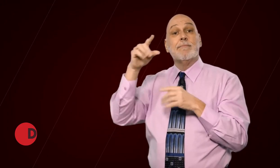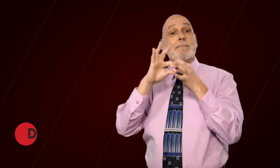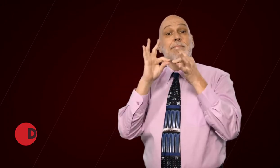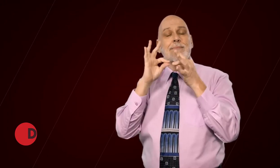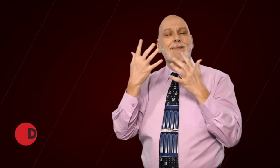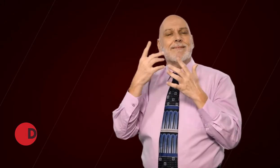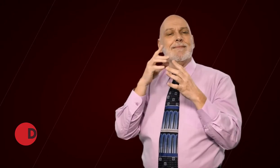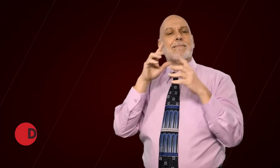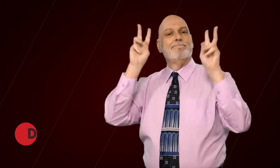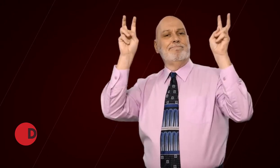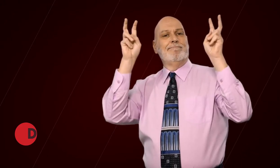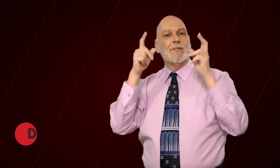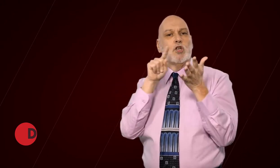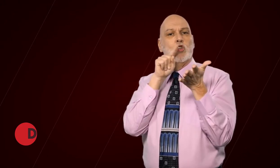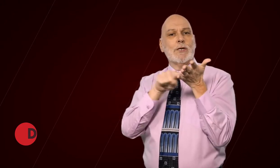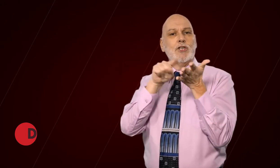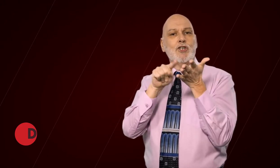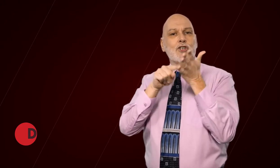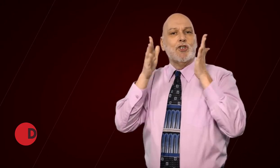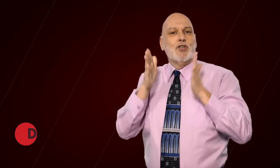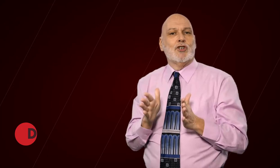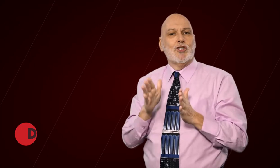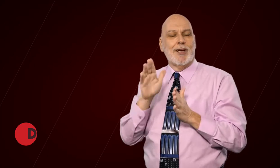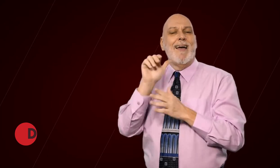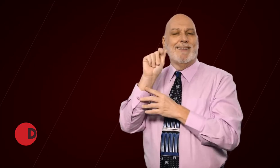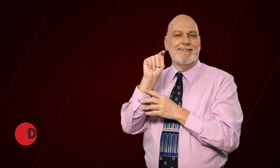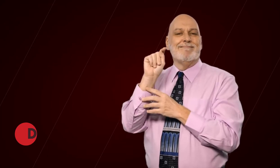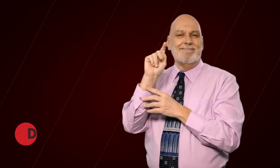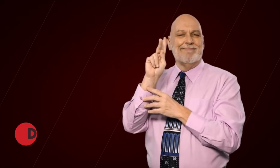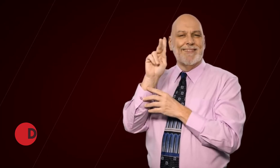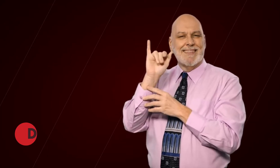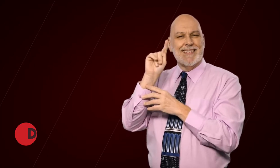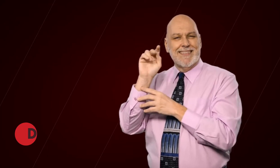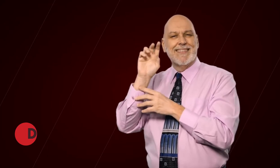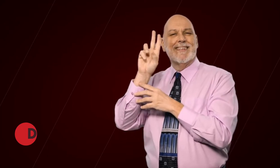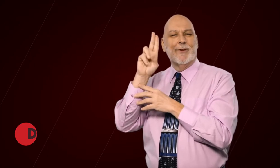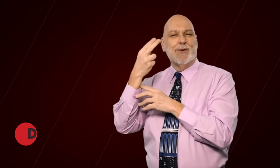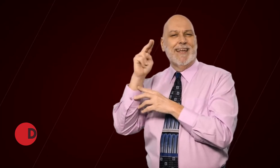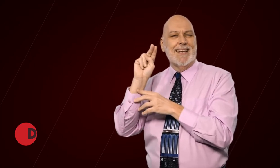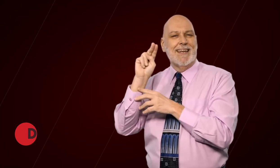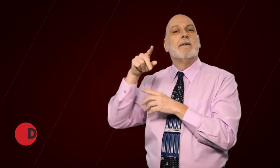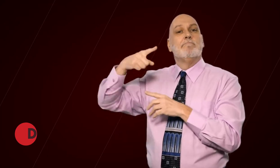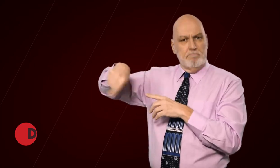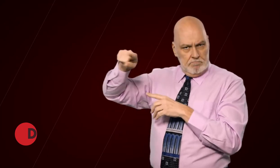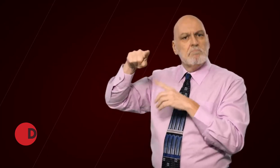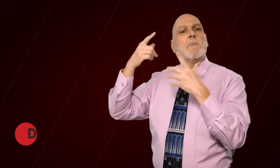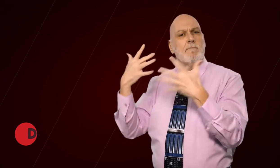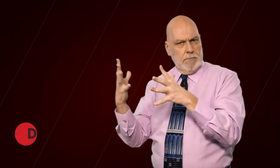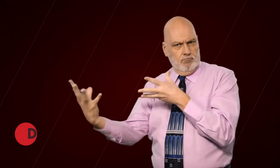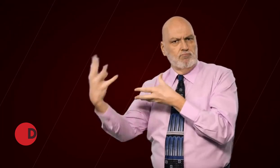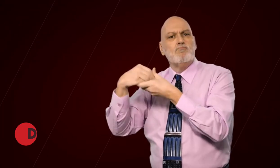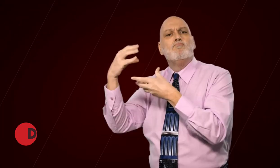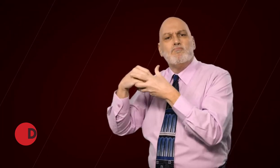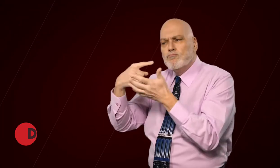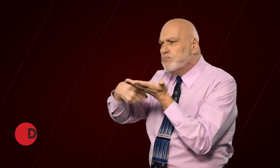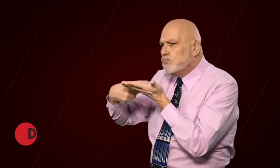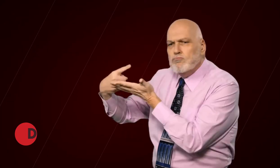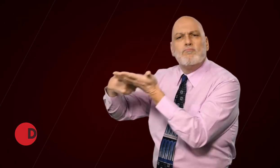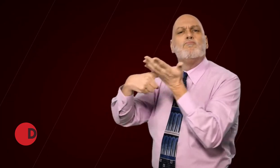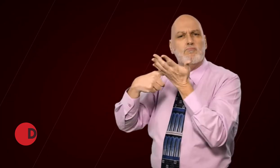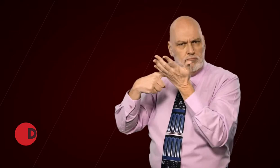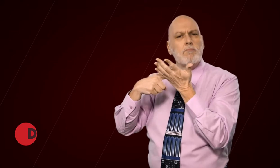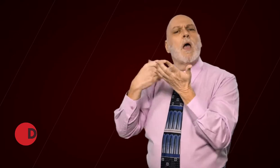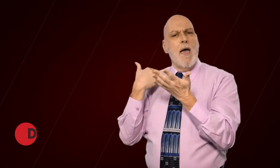says "the researchers at KITE-UHN were deemed well-qualified